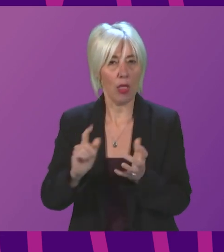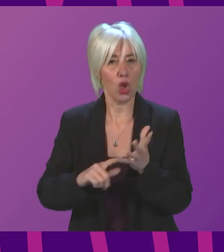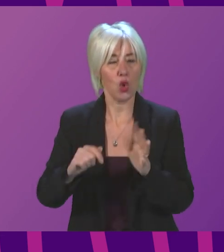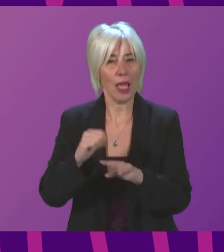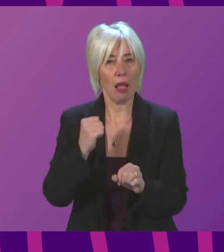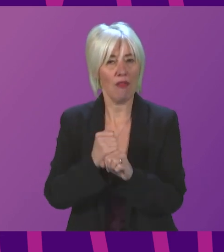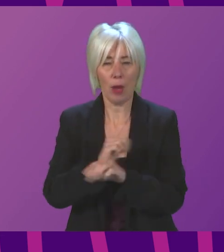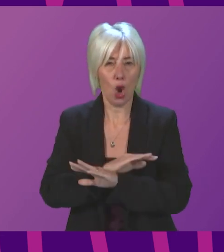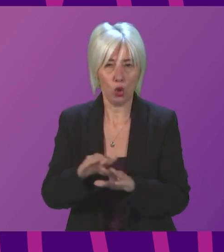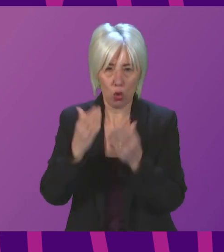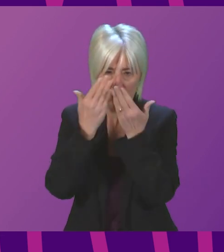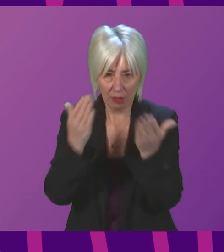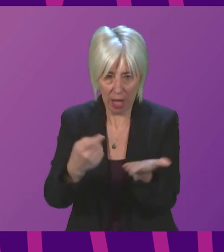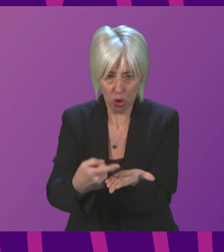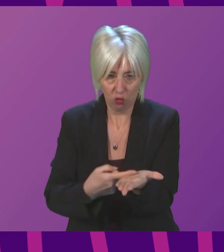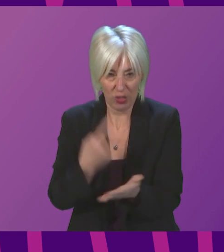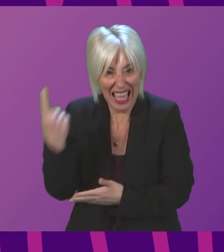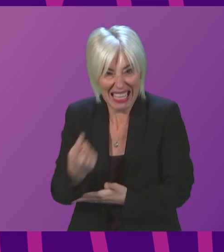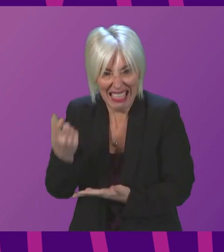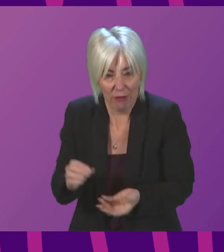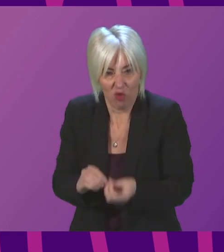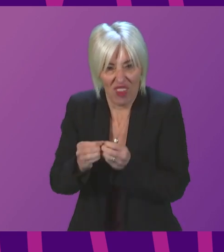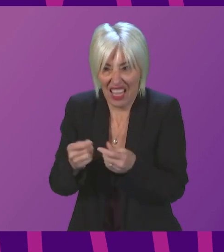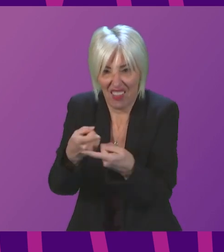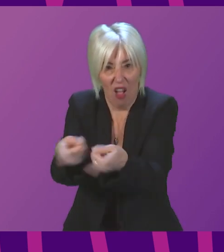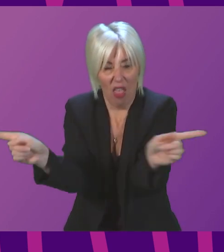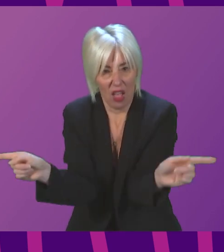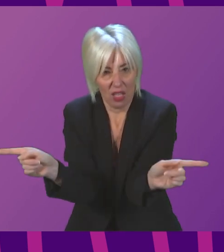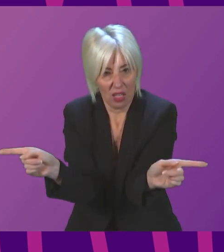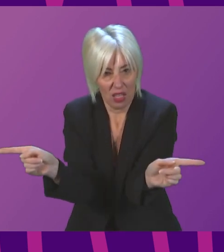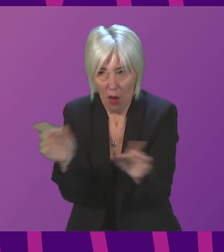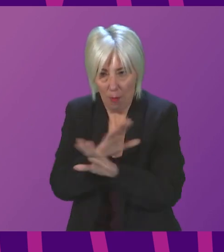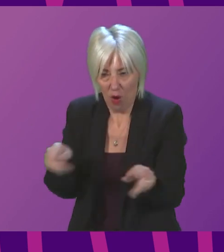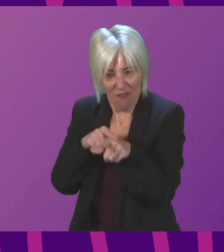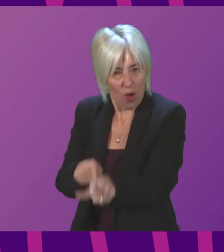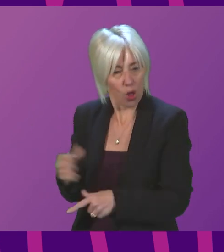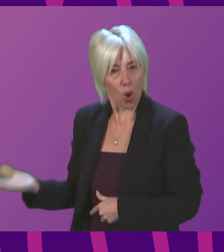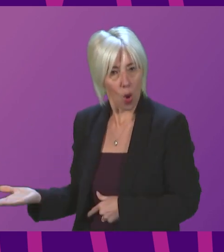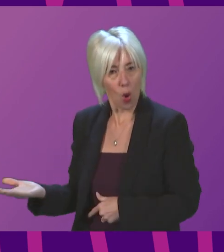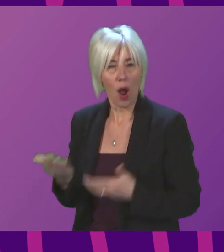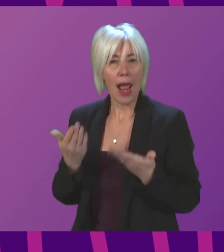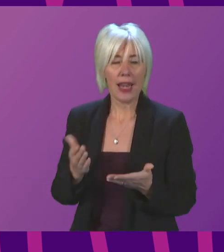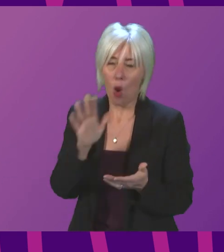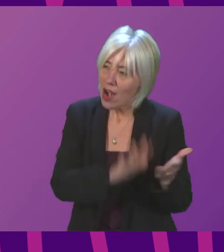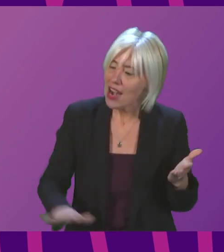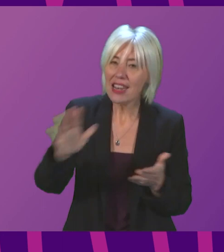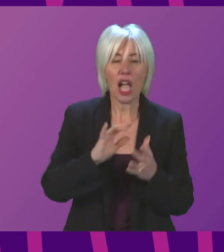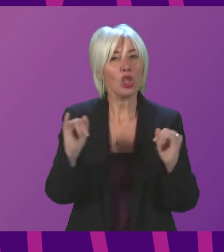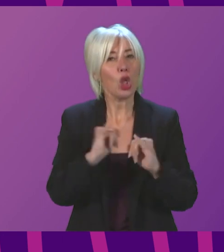does not respect the rules that it has laid down for others. At a time of national crisis, not only did those—